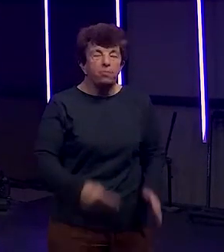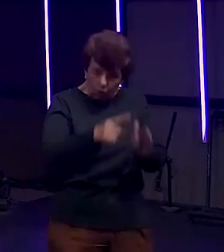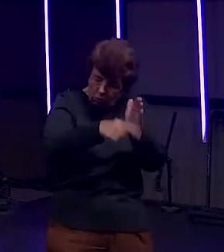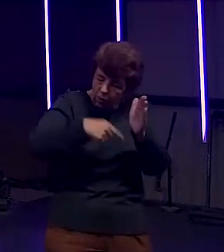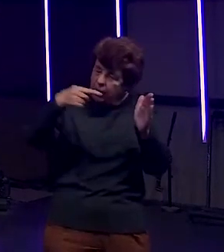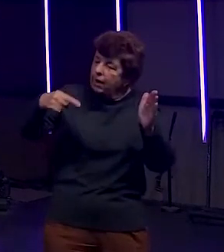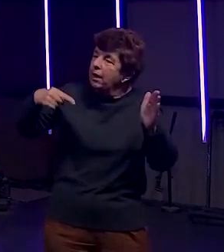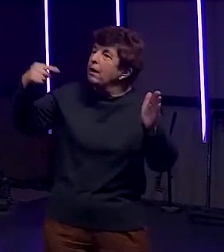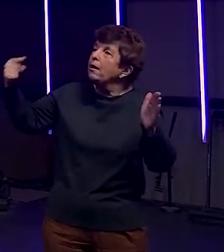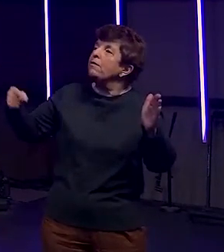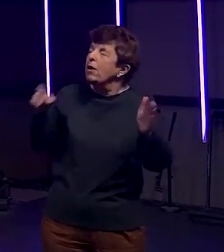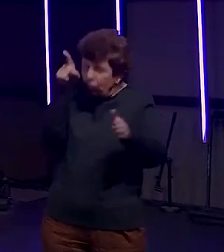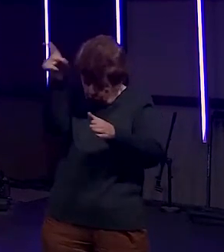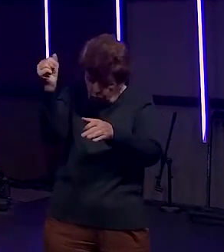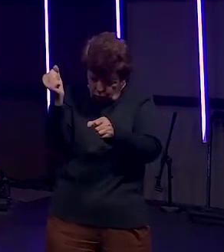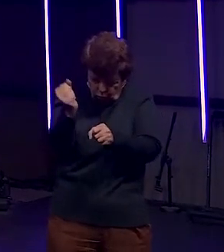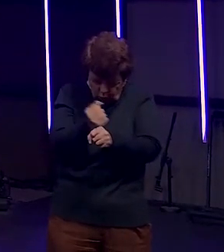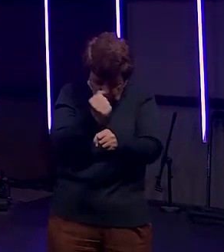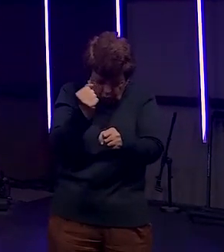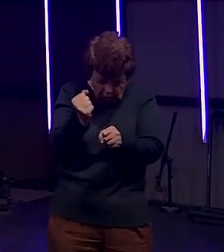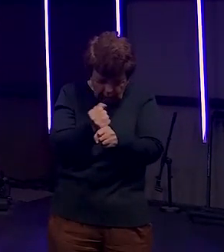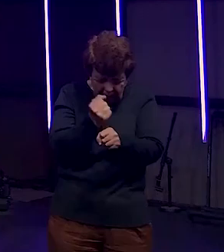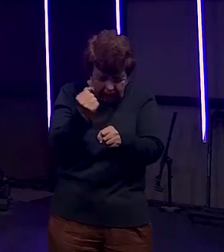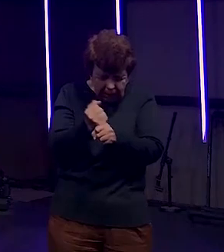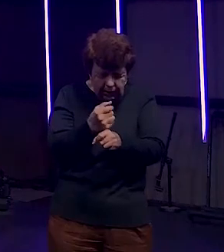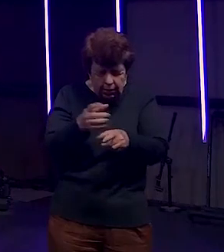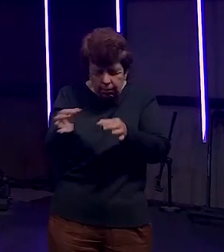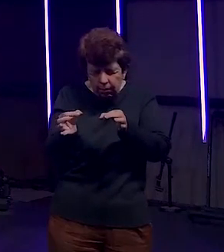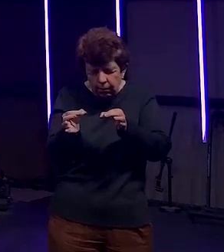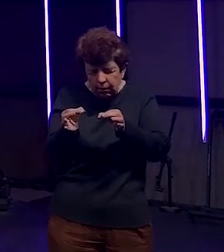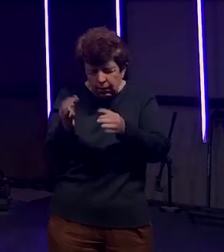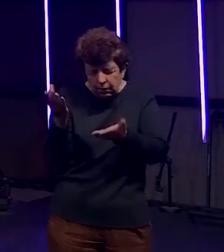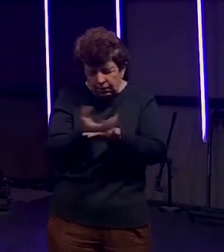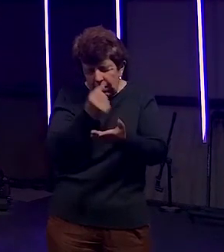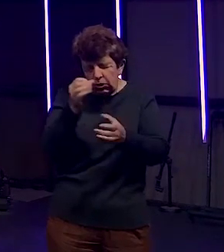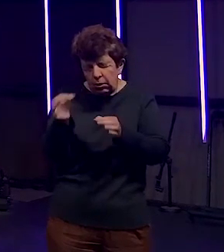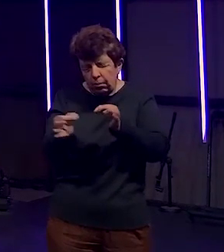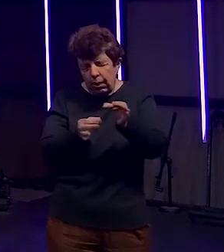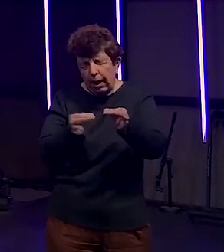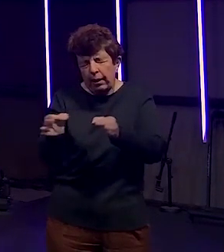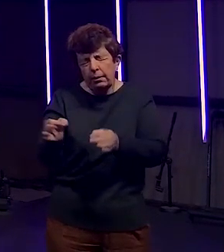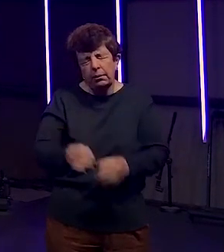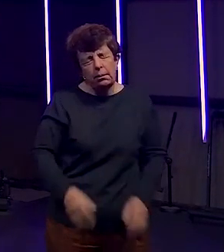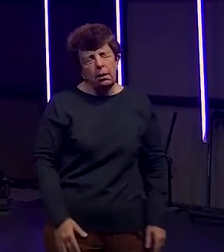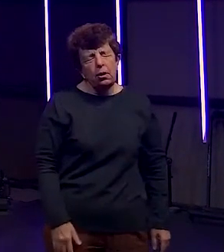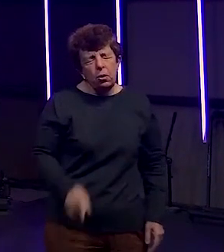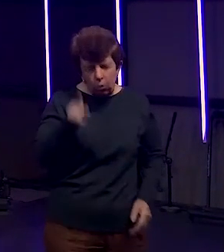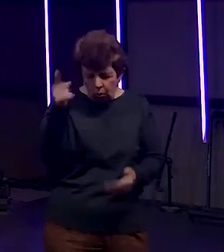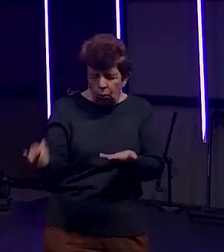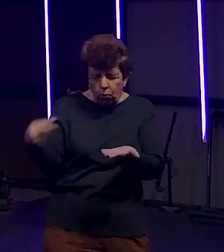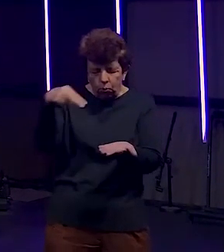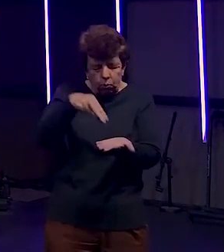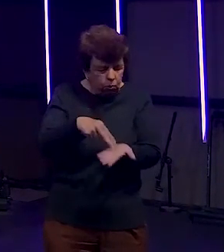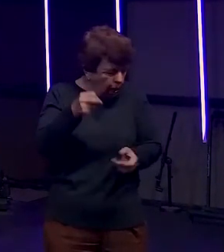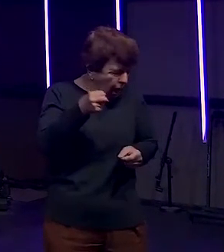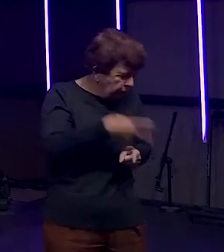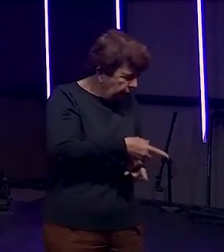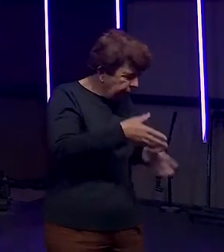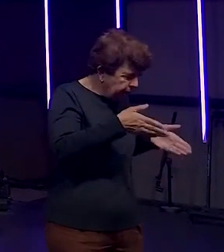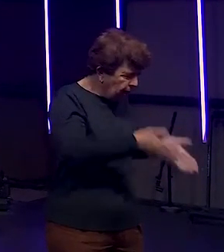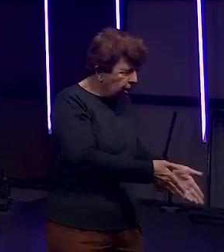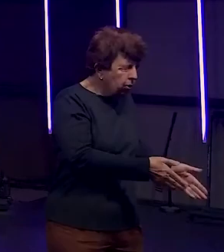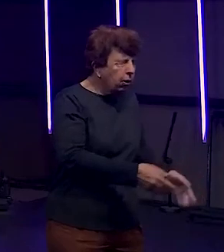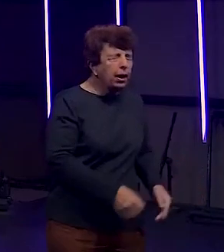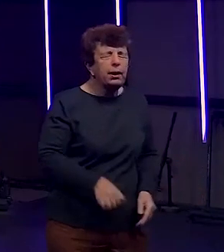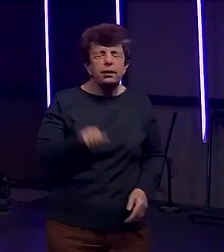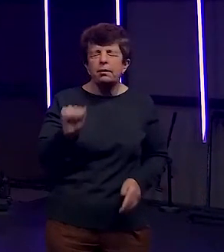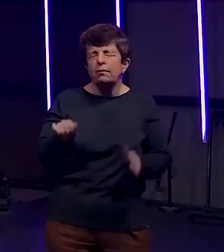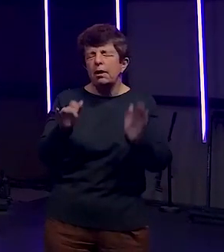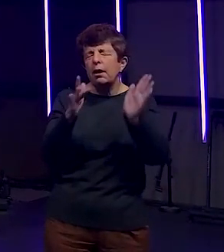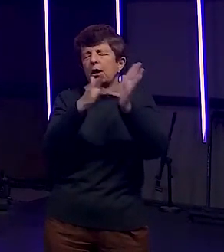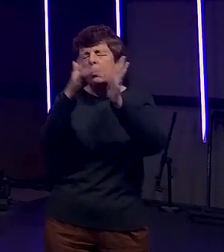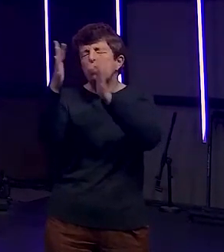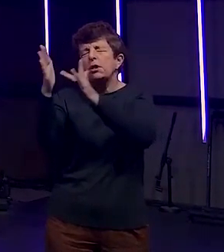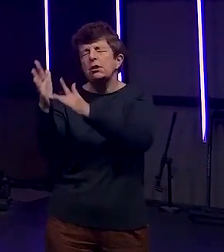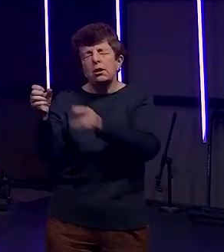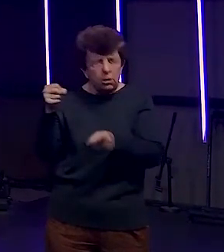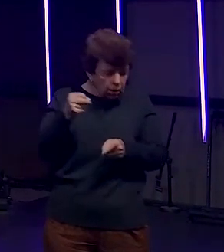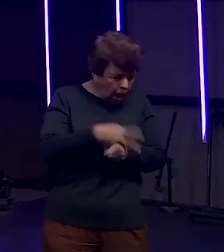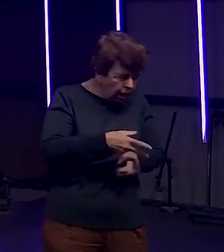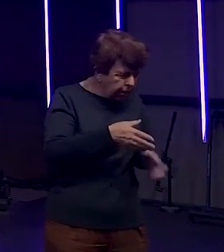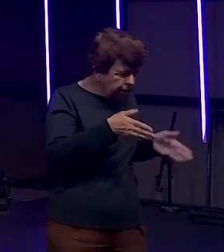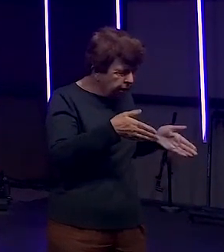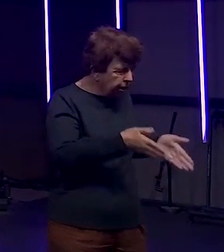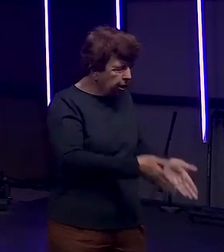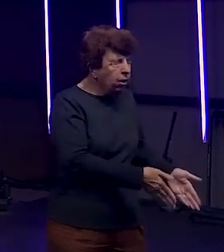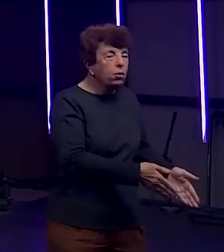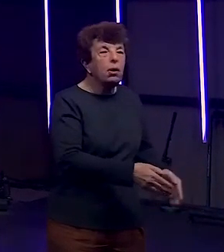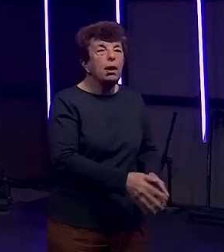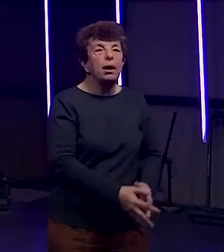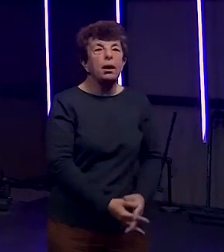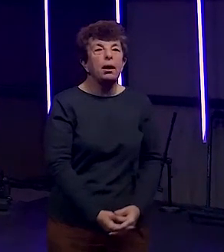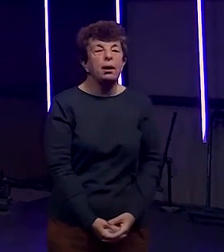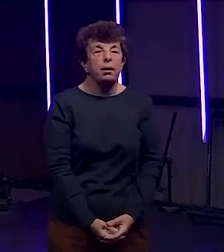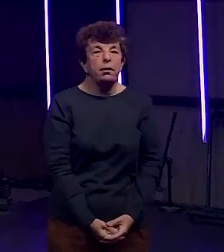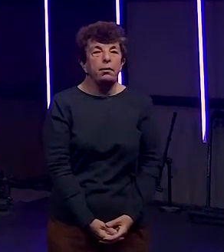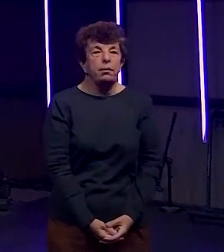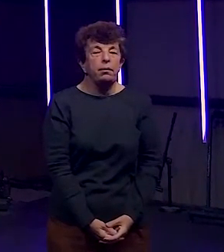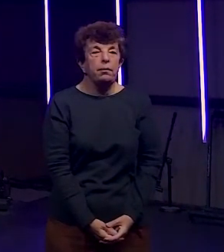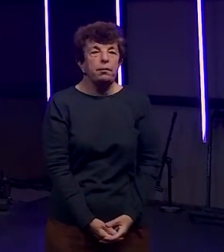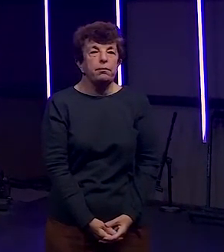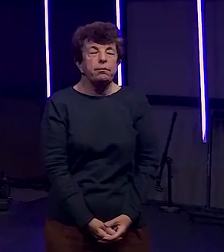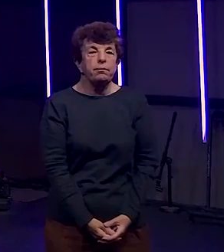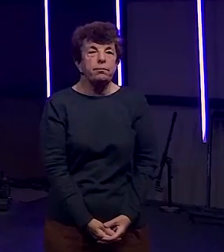Forever author of salvation He rose and conquered the grave Jesus conquered the grave